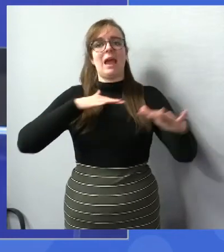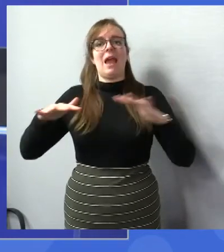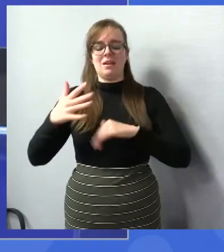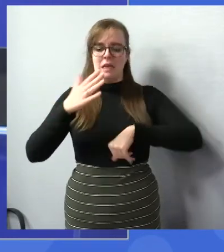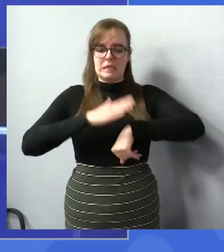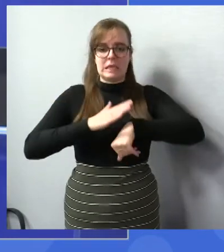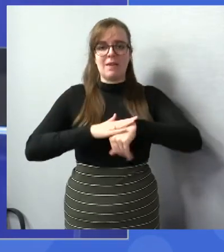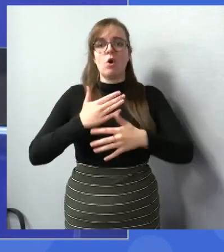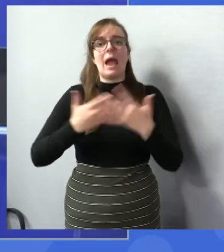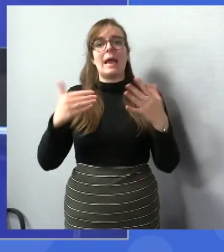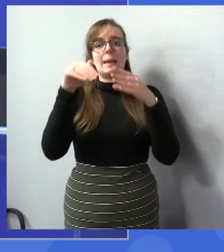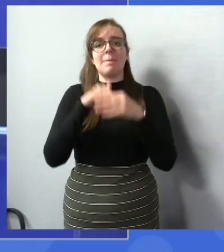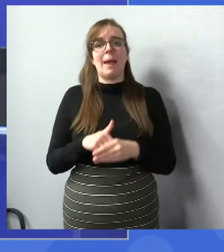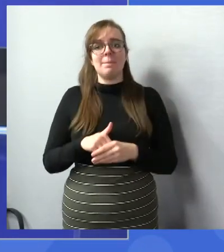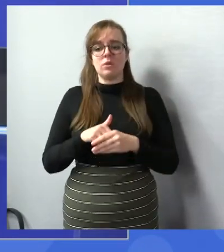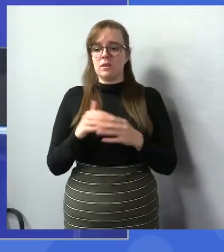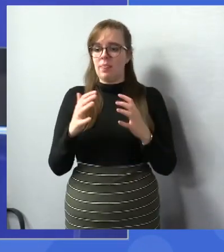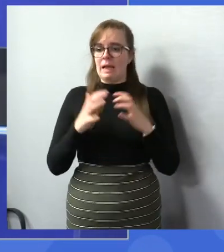members in the assembly who feel that there's something that we've kind of